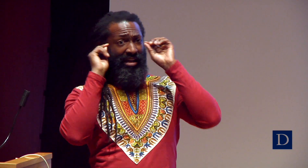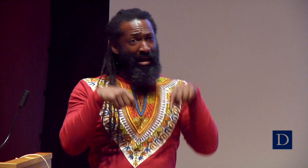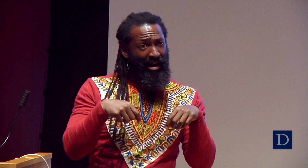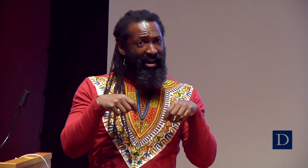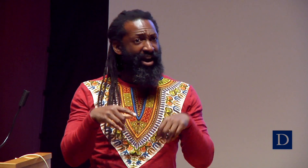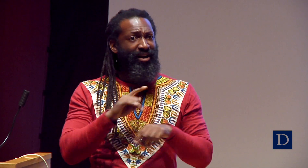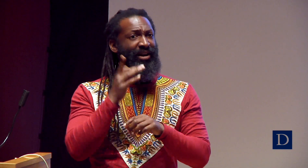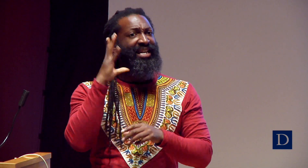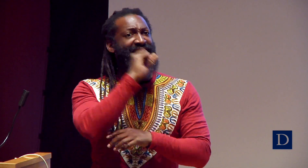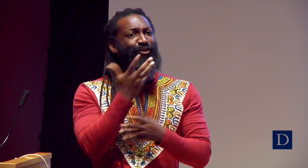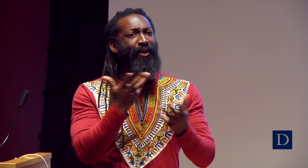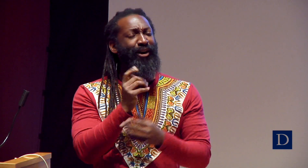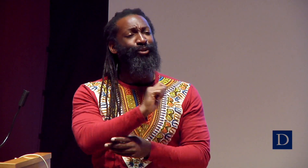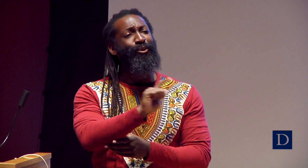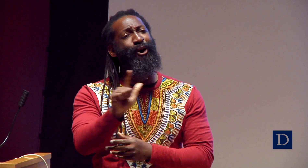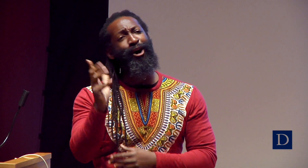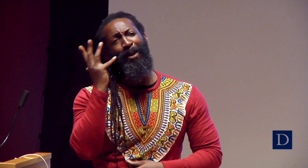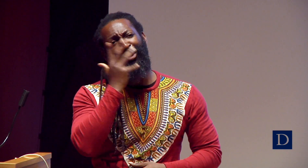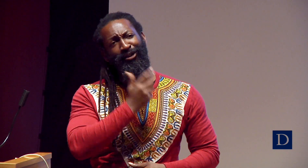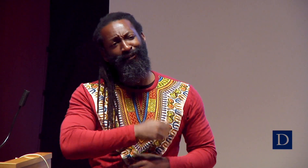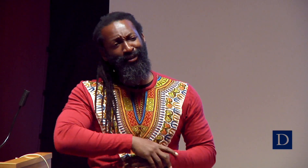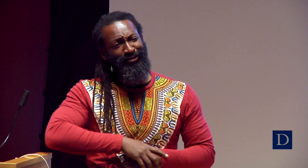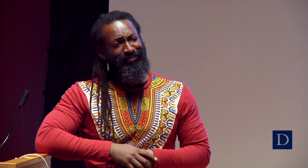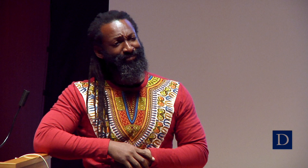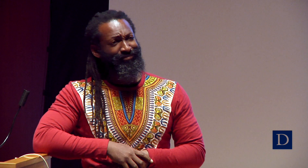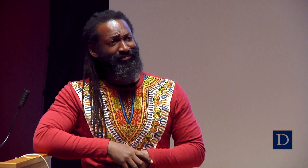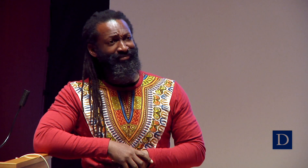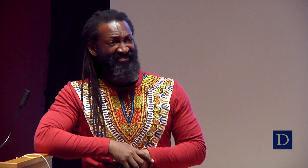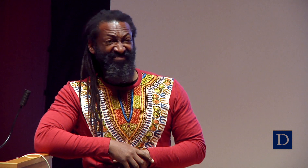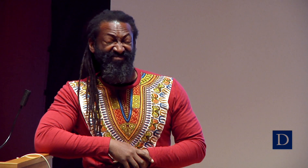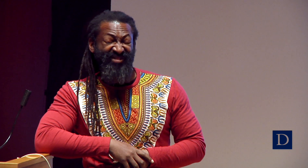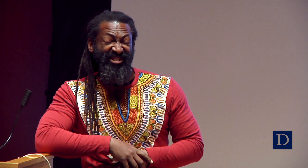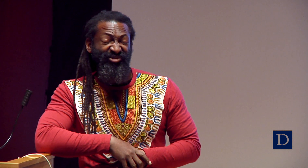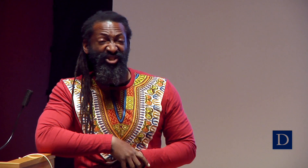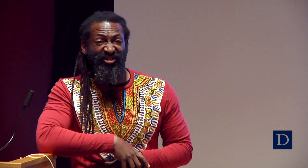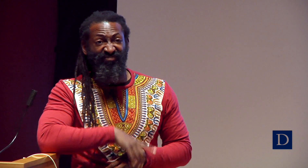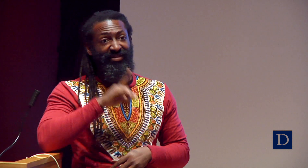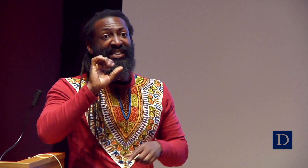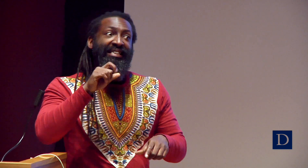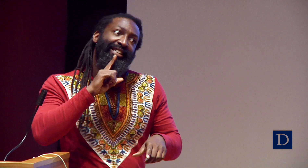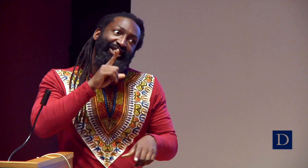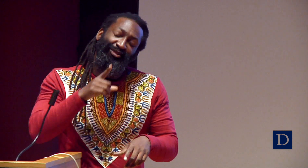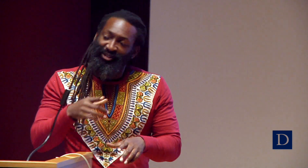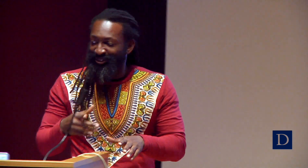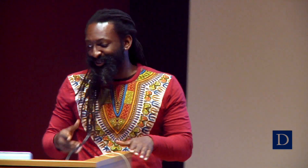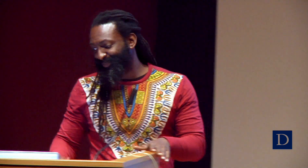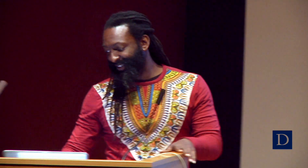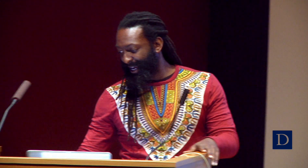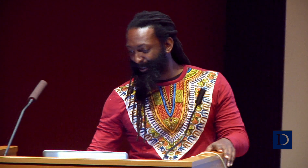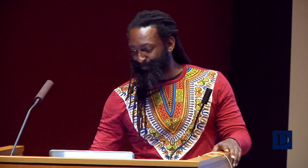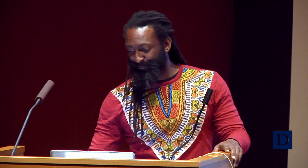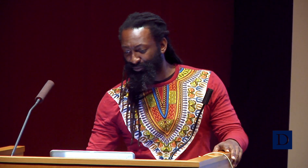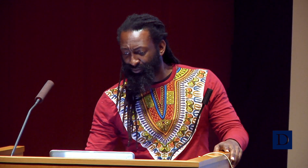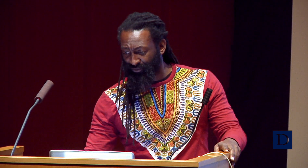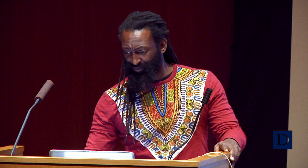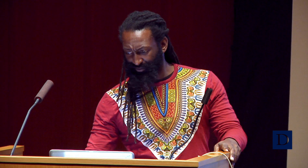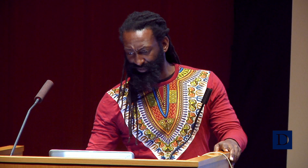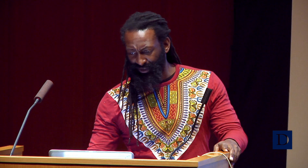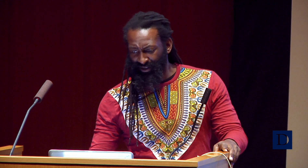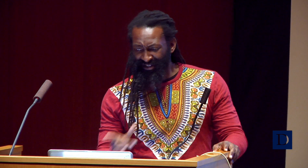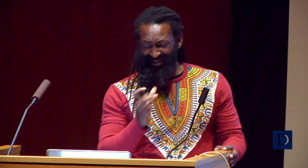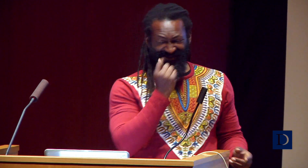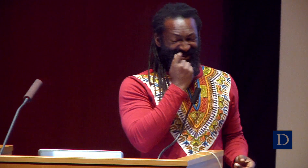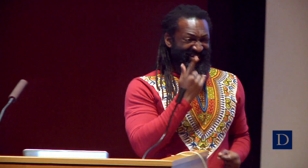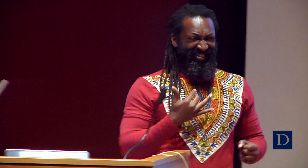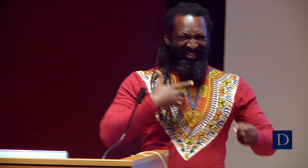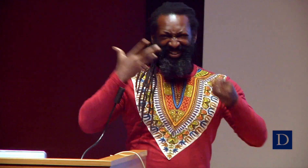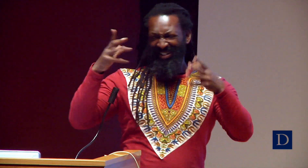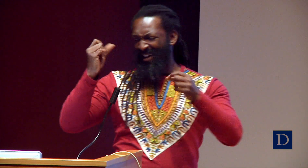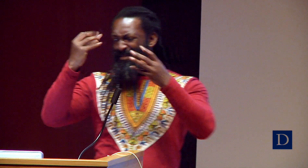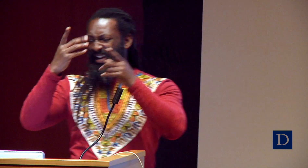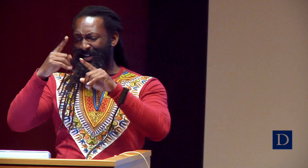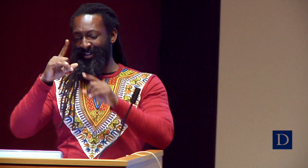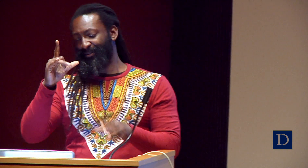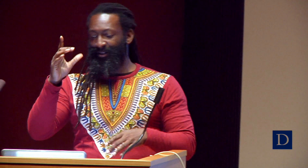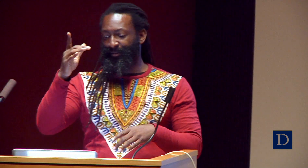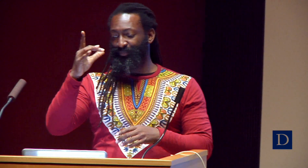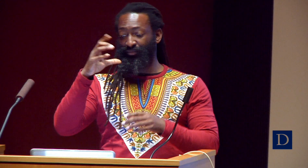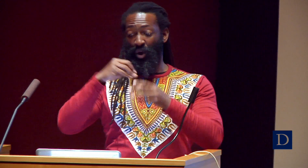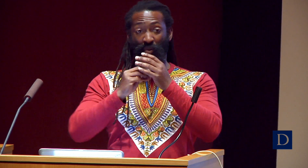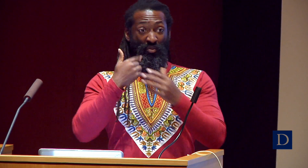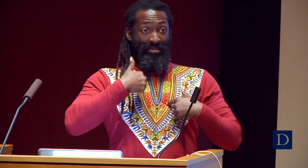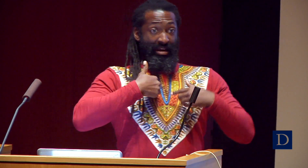Some have glasses, some don’t. And guess what? You all are beautiful. It’s true. It is very true.